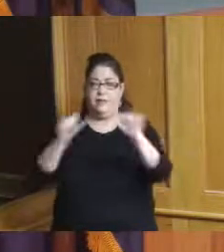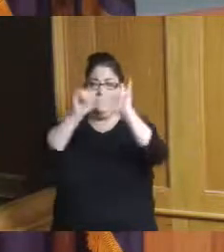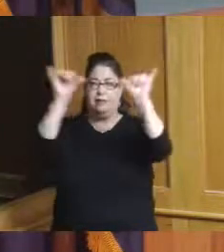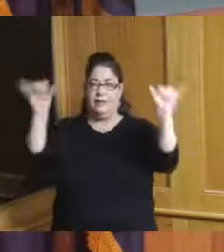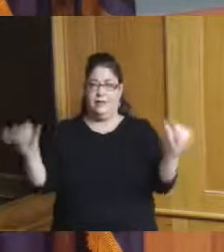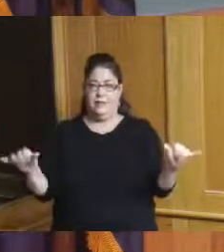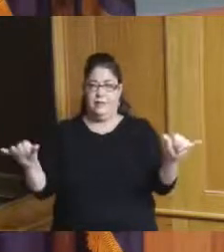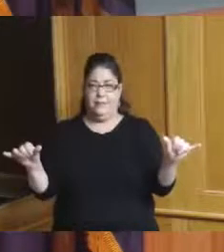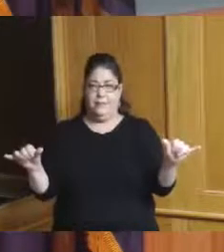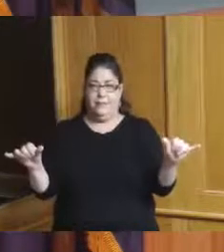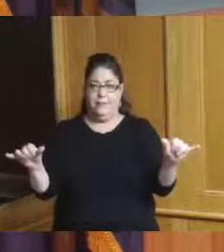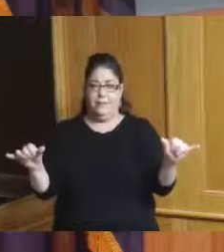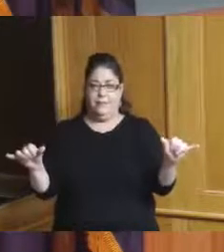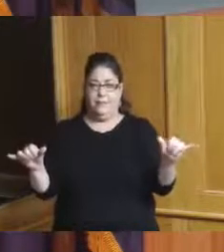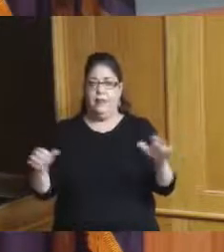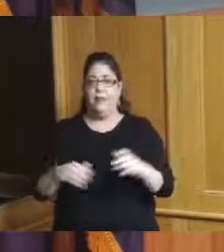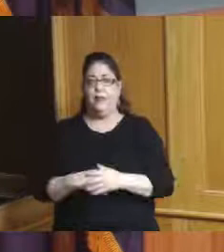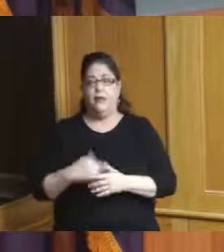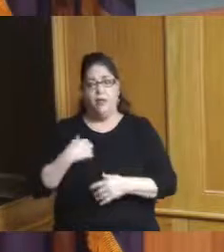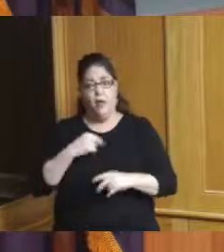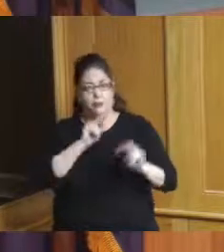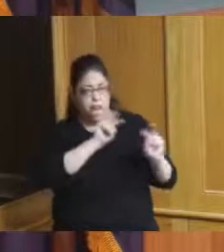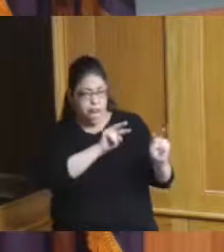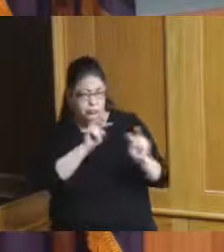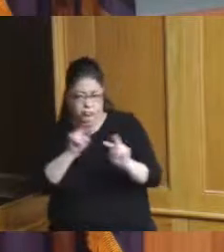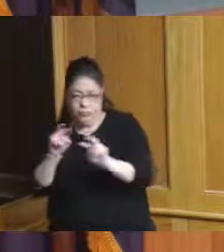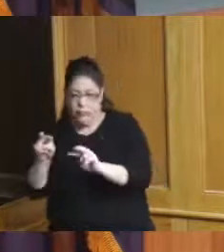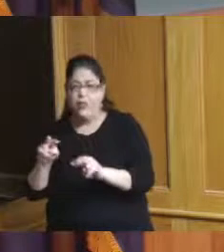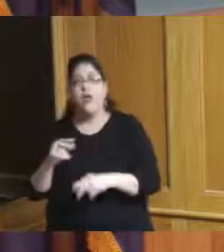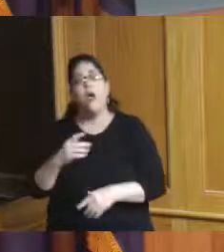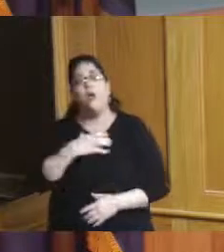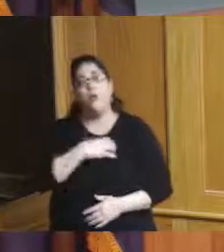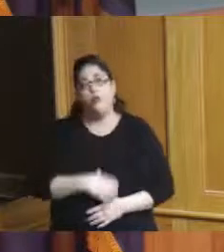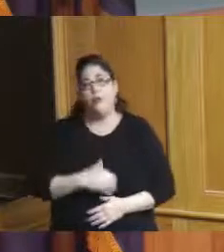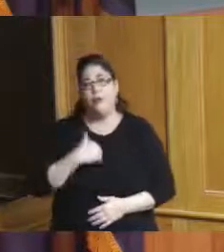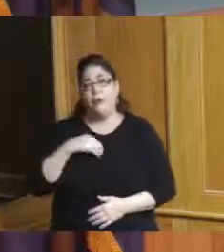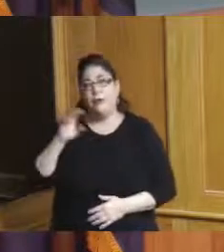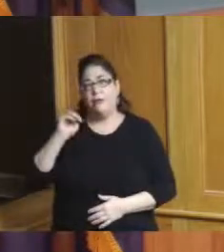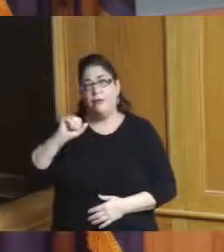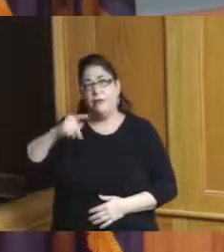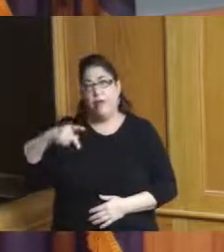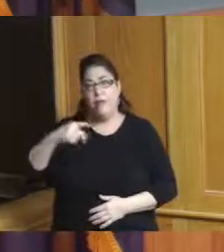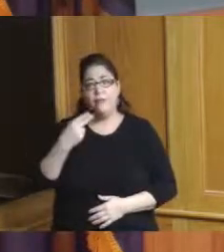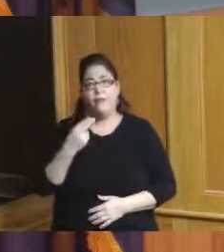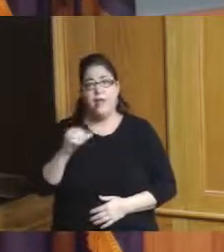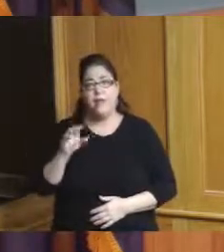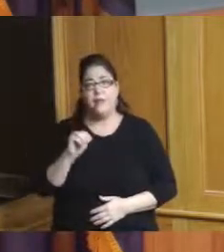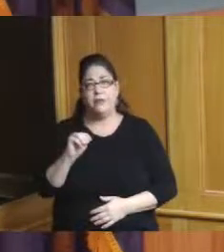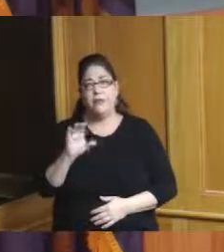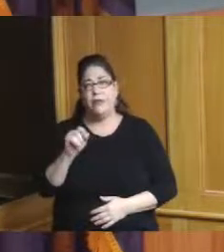for when I first got here was that we would have an interactive map of Hamilton County documenting